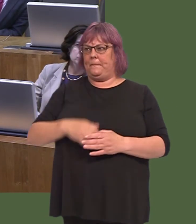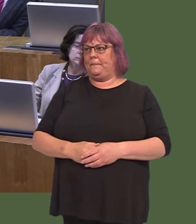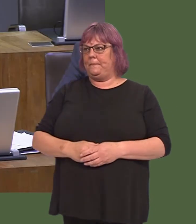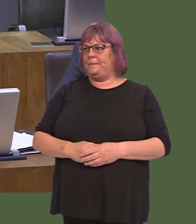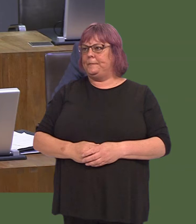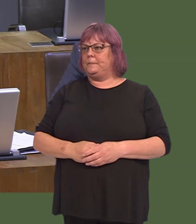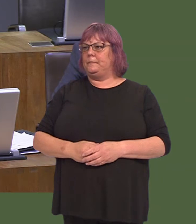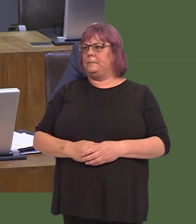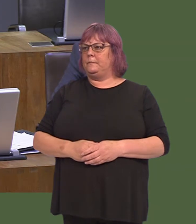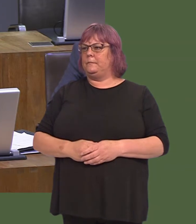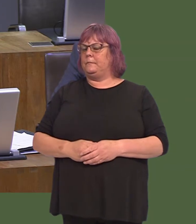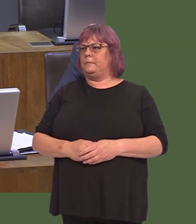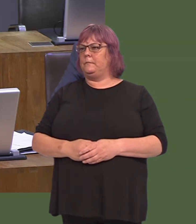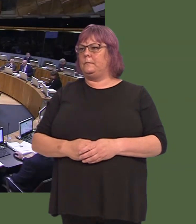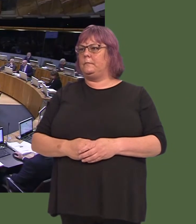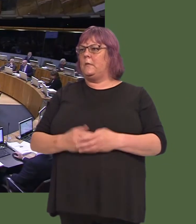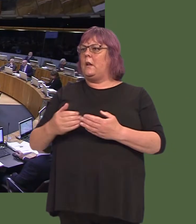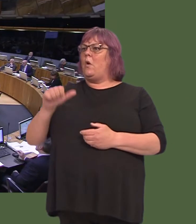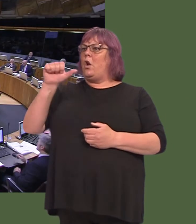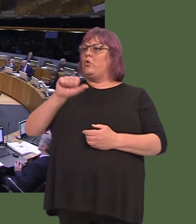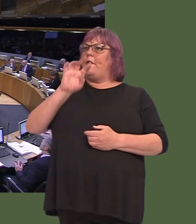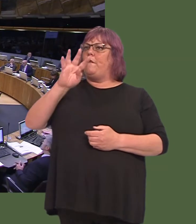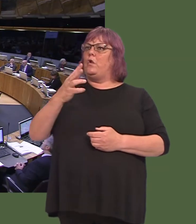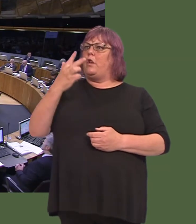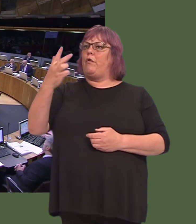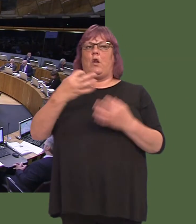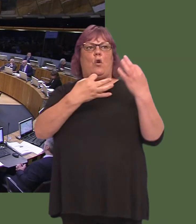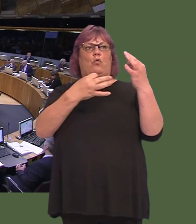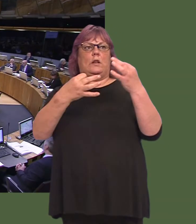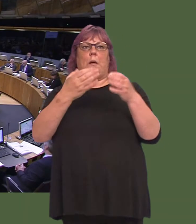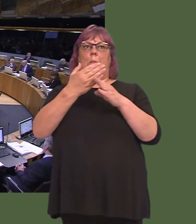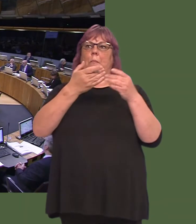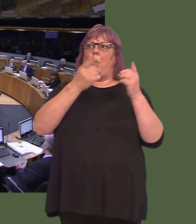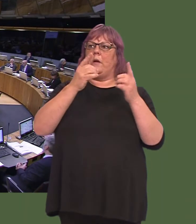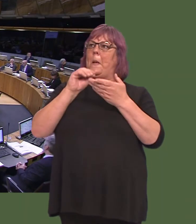Jane Hutt AM: First Minister, there are now 143 accredited employers paying the real living